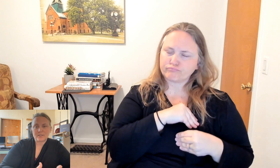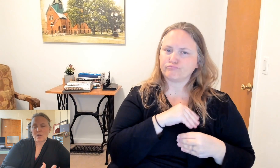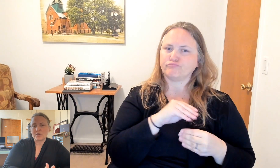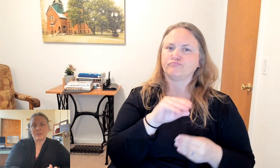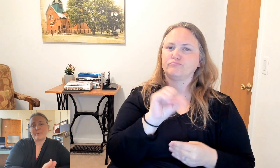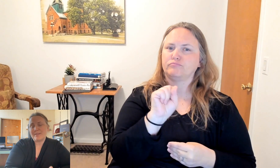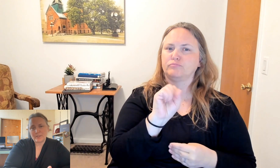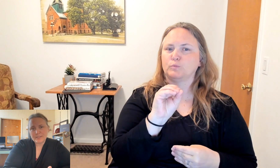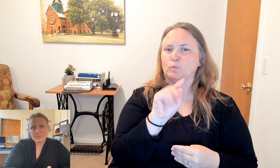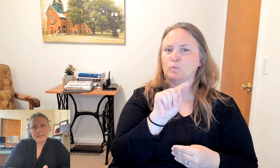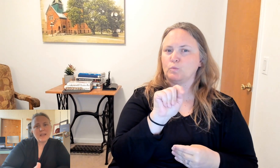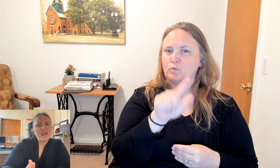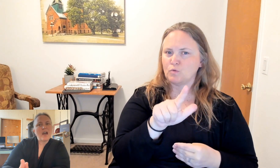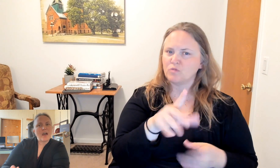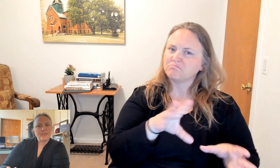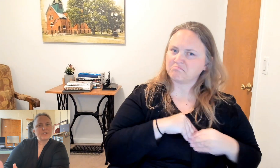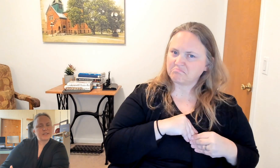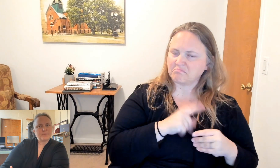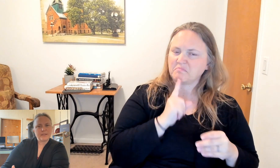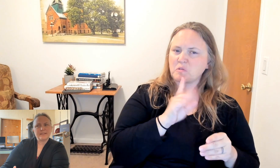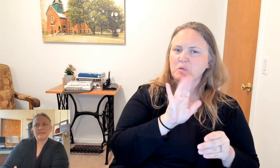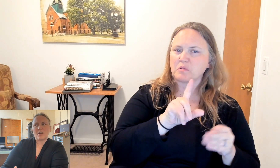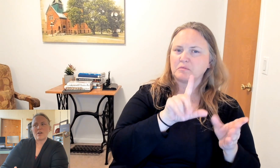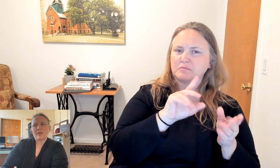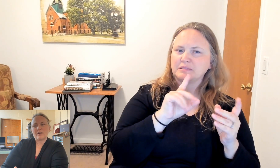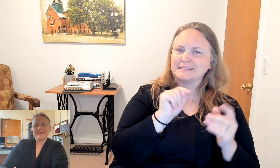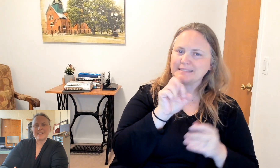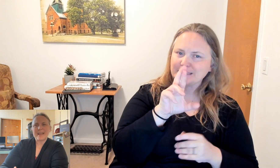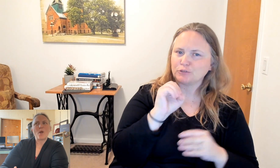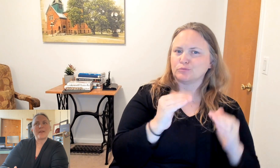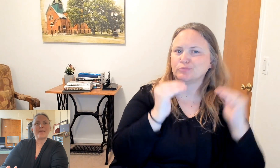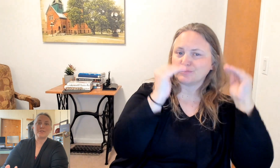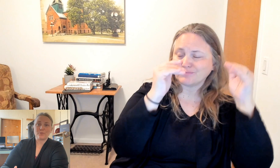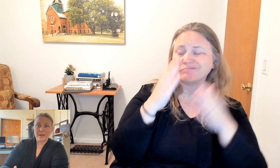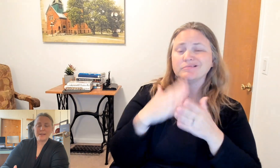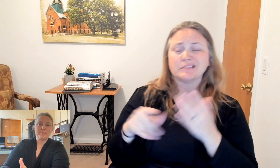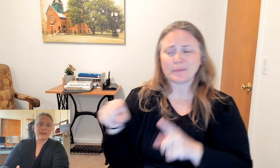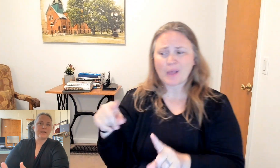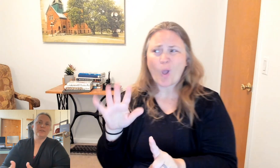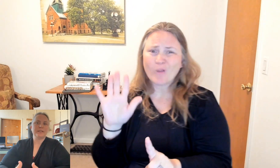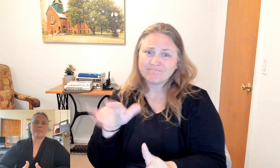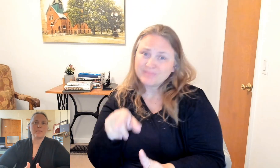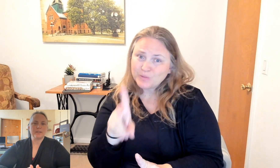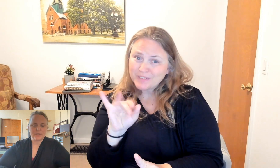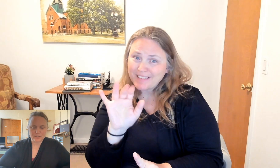scholarship in their discipline. Other disciplines are say, okay, that's great, but you need to publish.